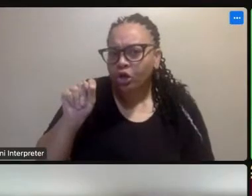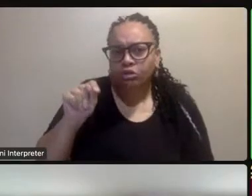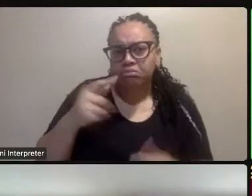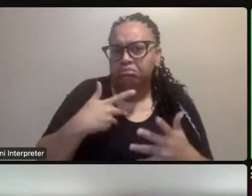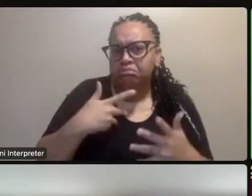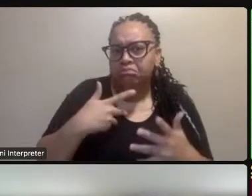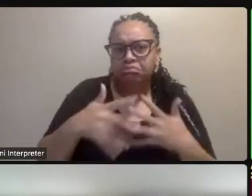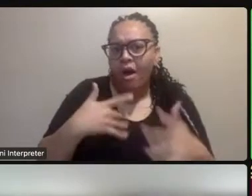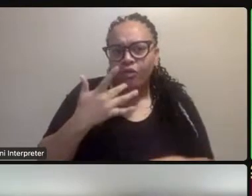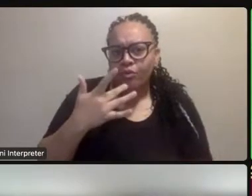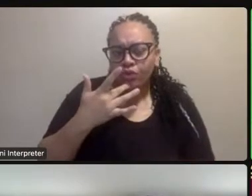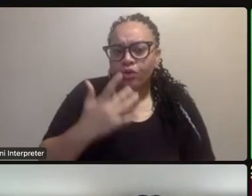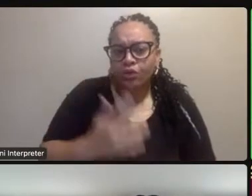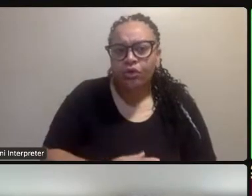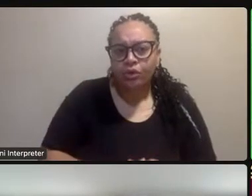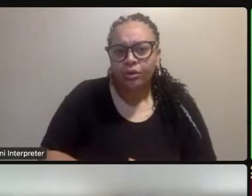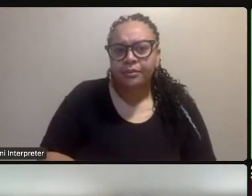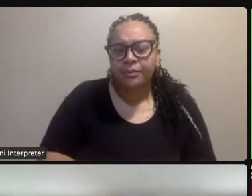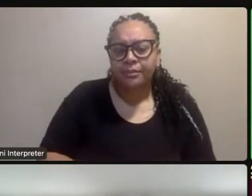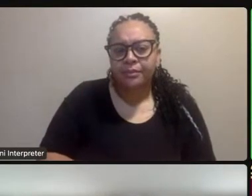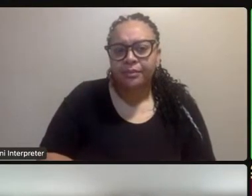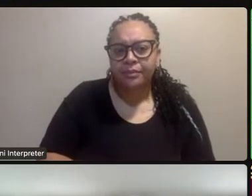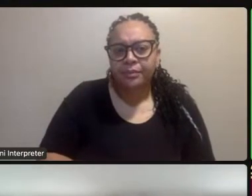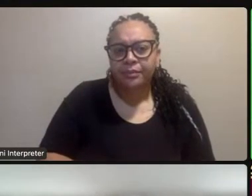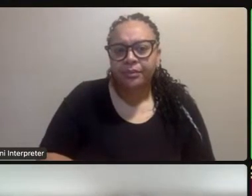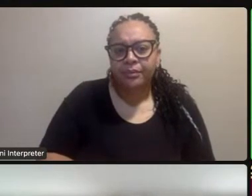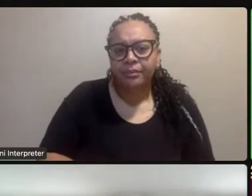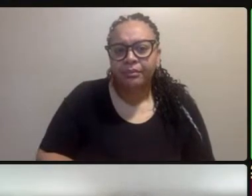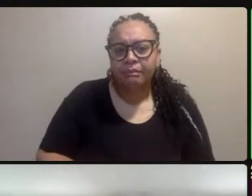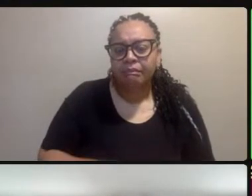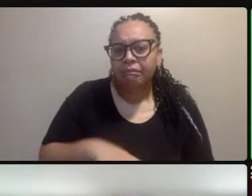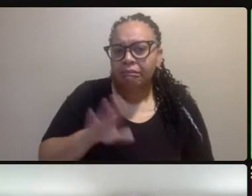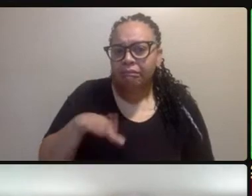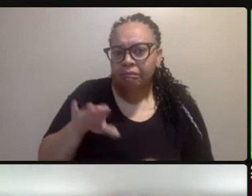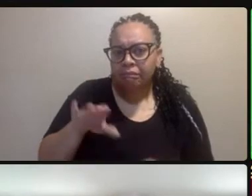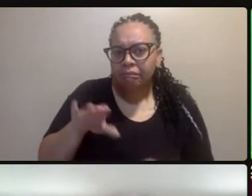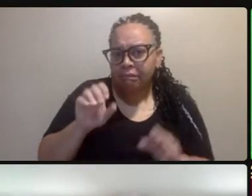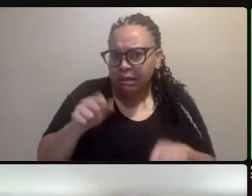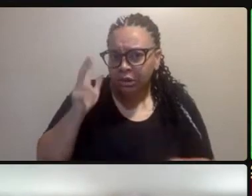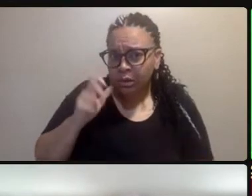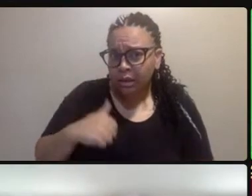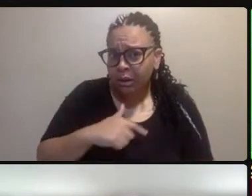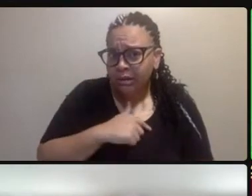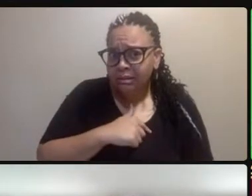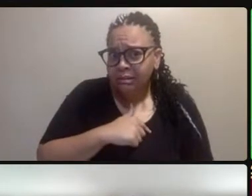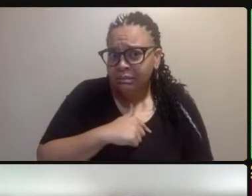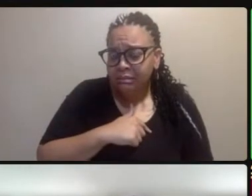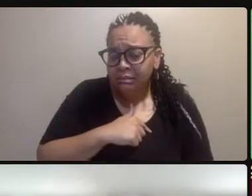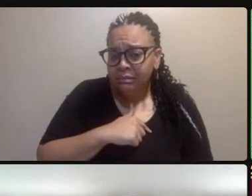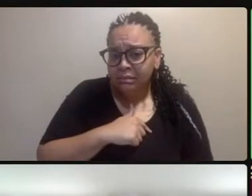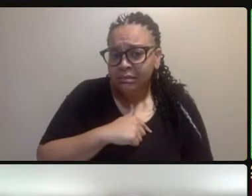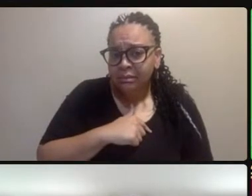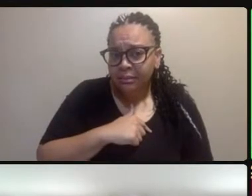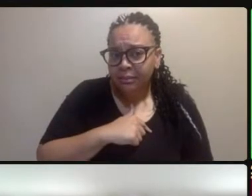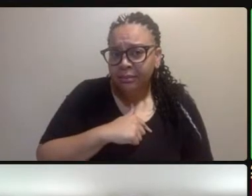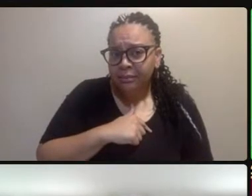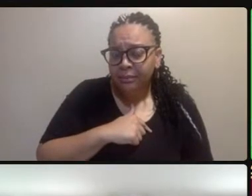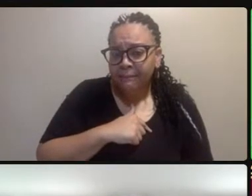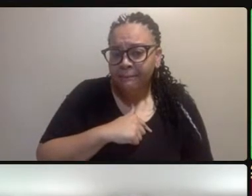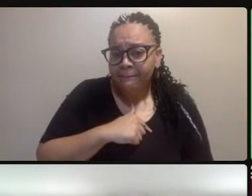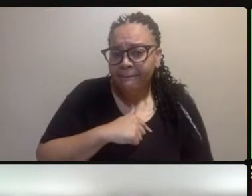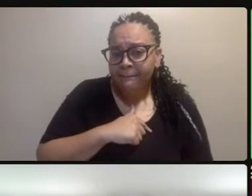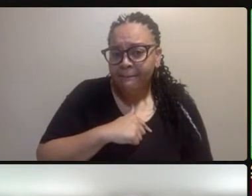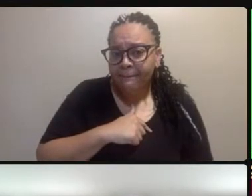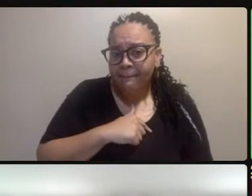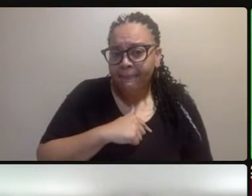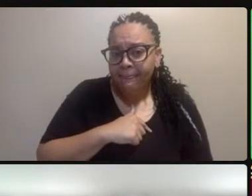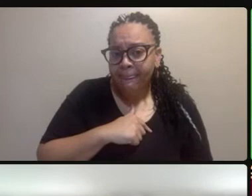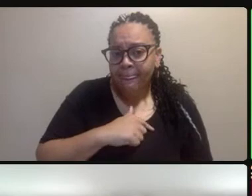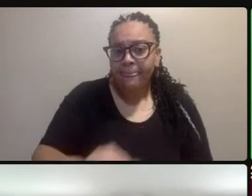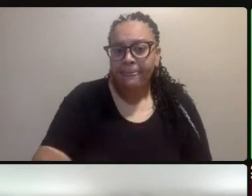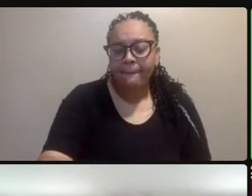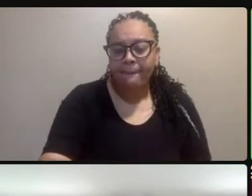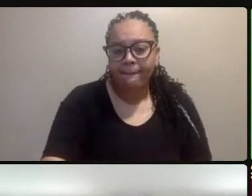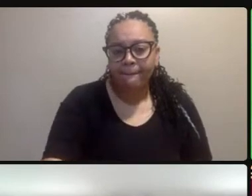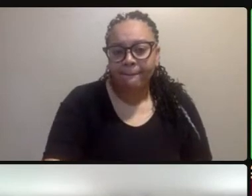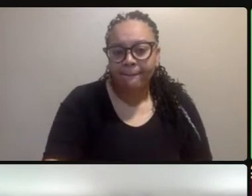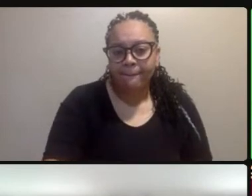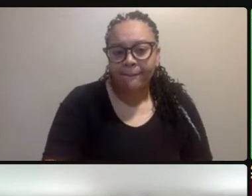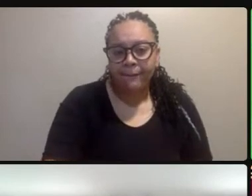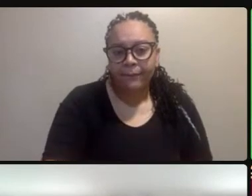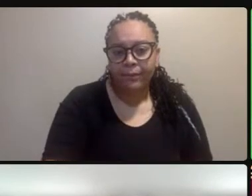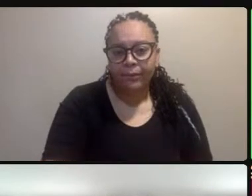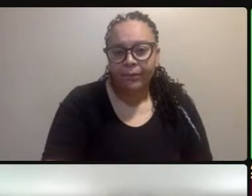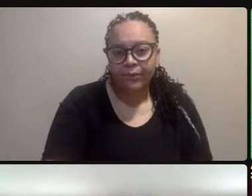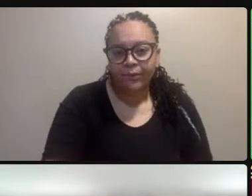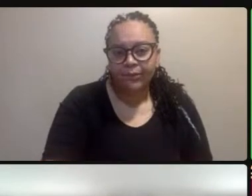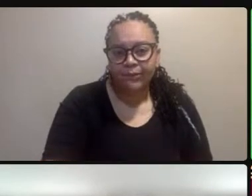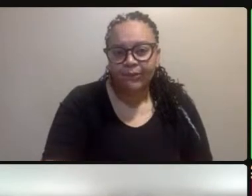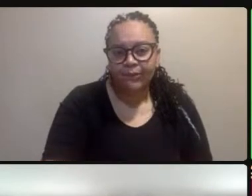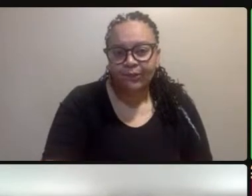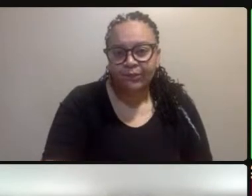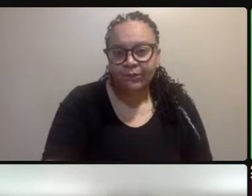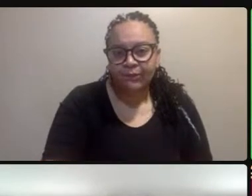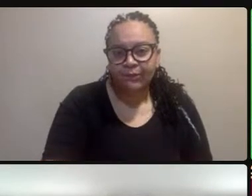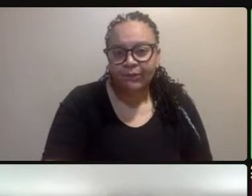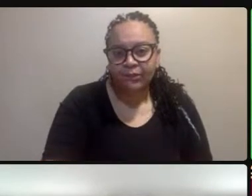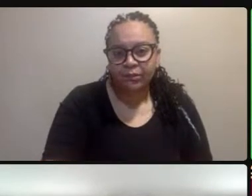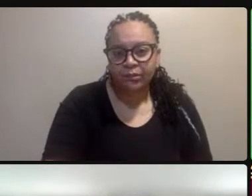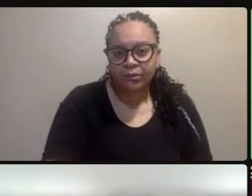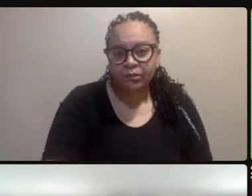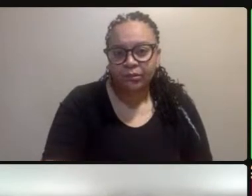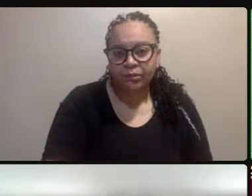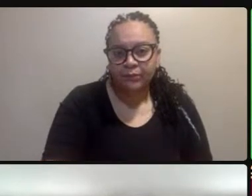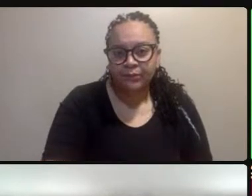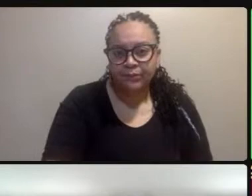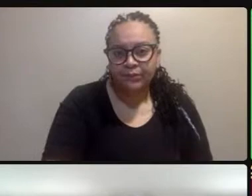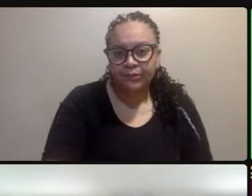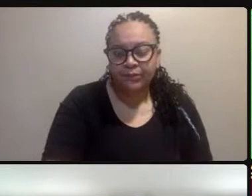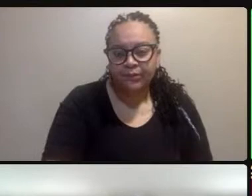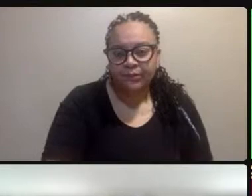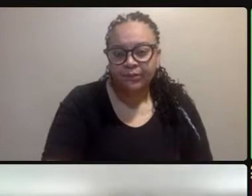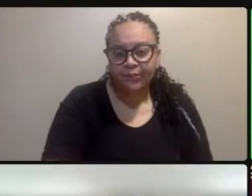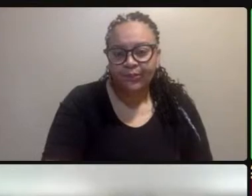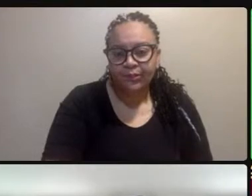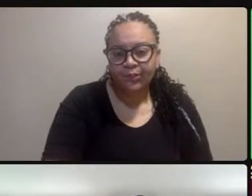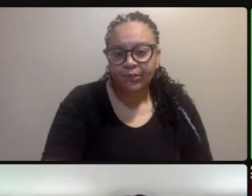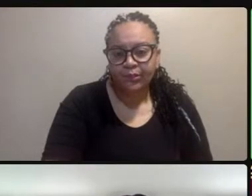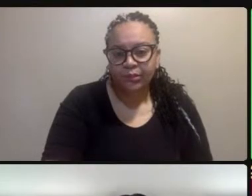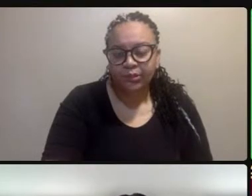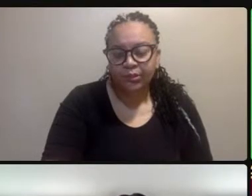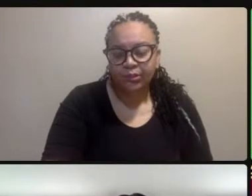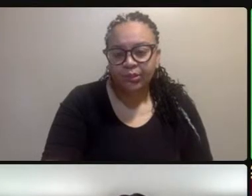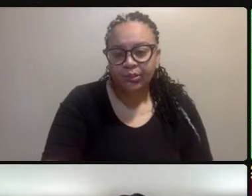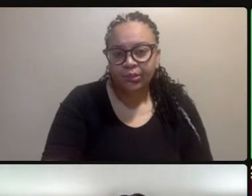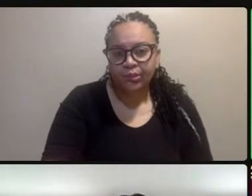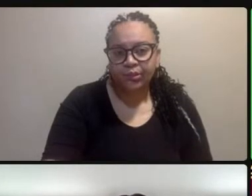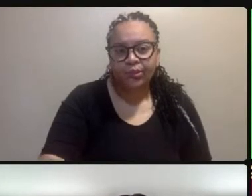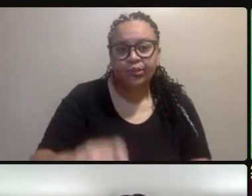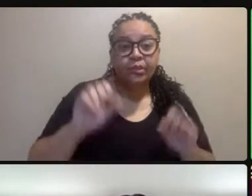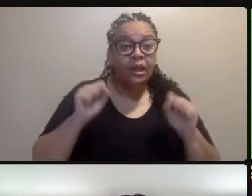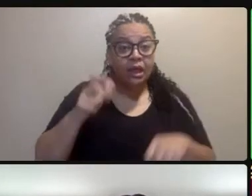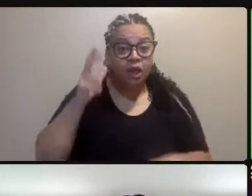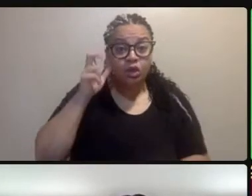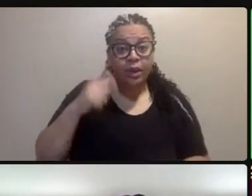I SEE BOB OR ROBERT, WHICHEVER